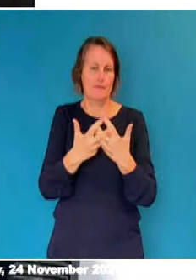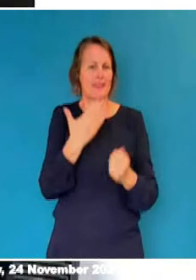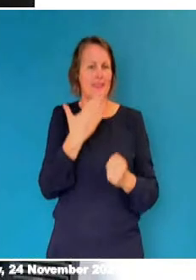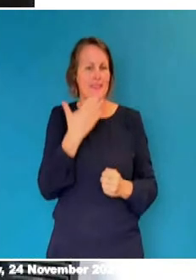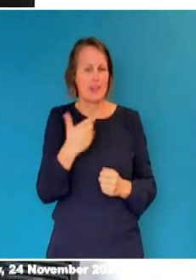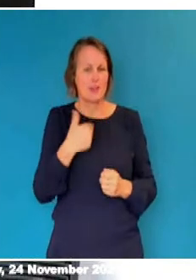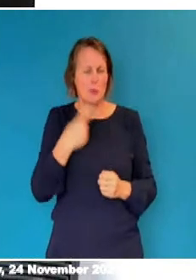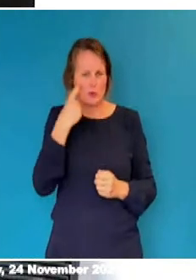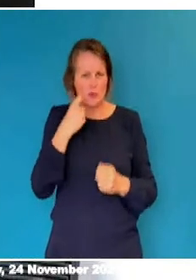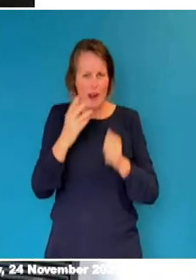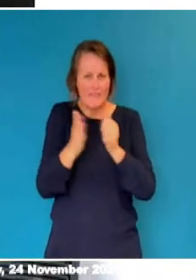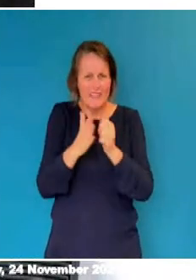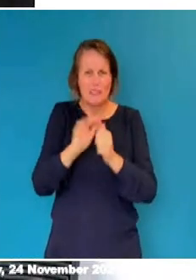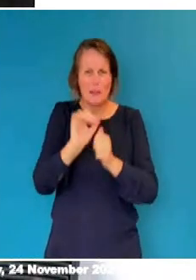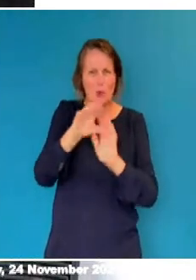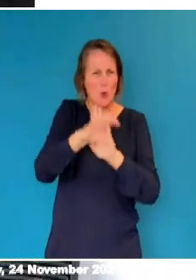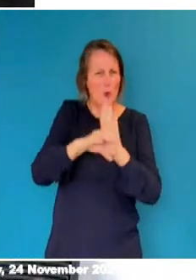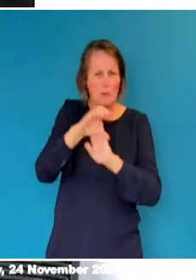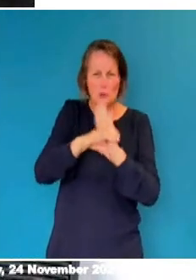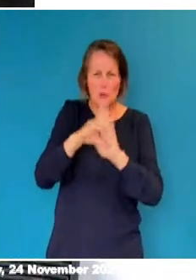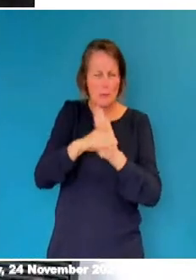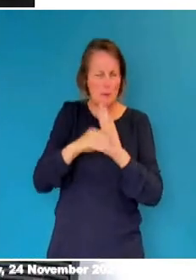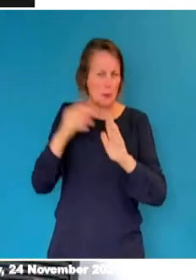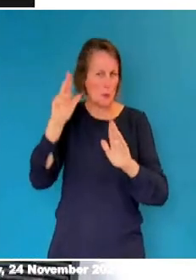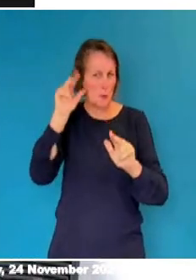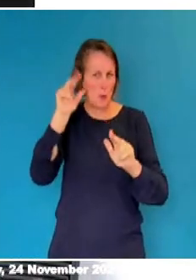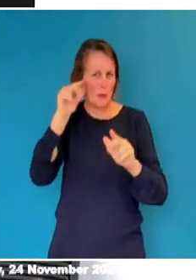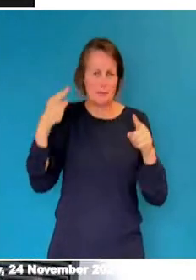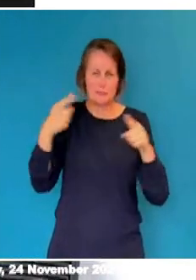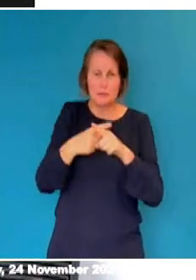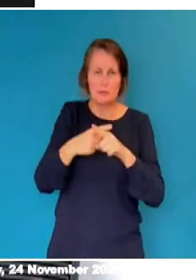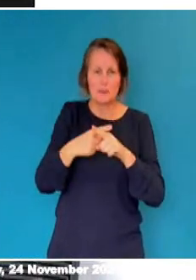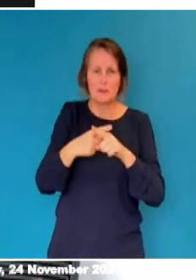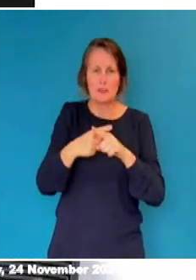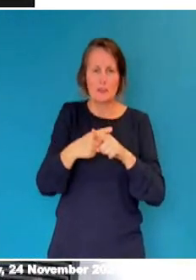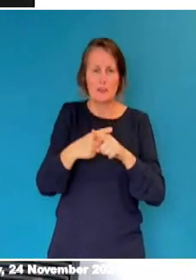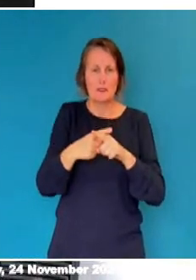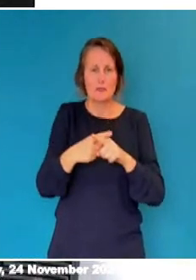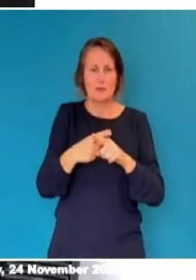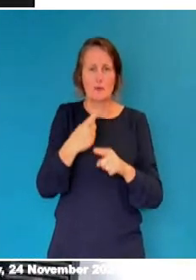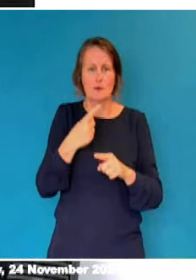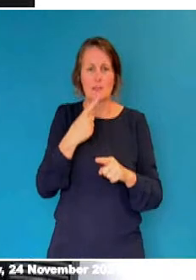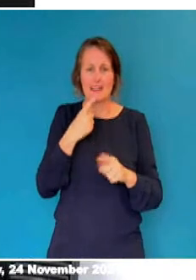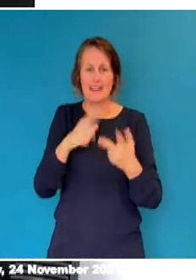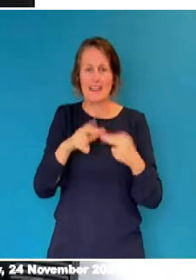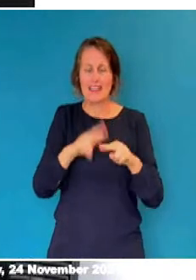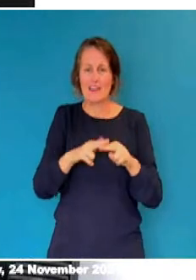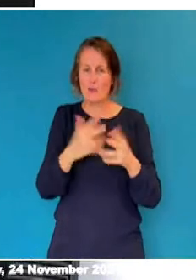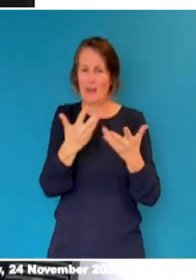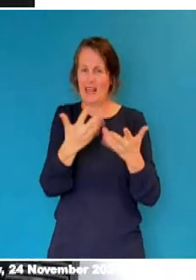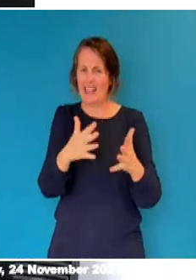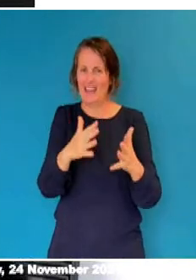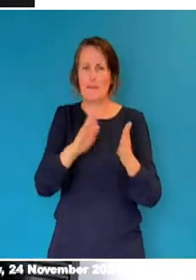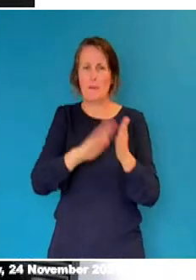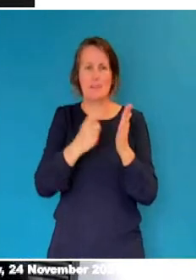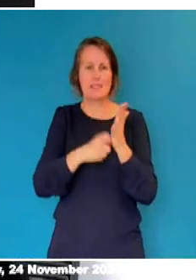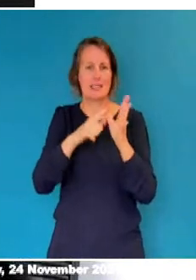can do something about that audio. Yes, I've been advised that if we leave Mr Cawood there, you can stay there but